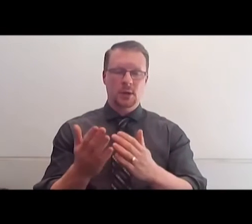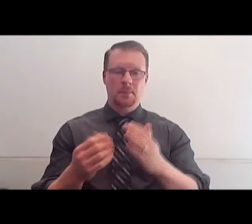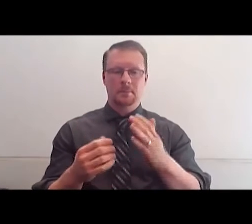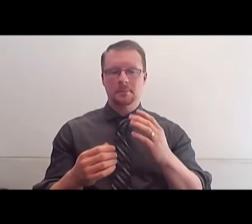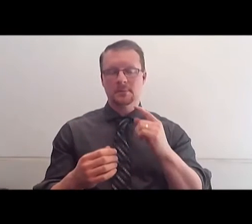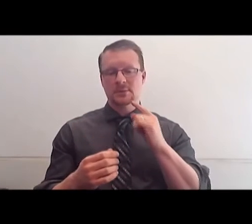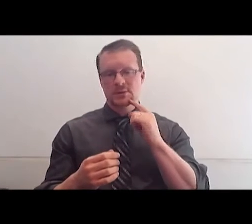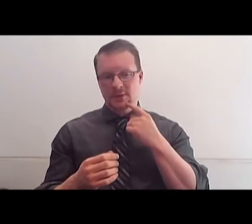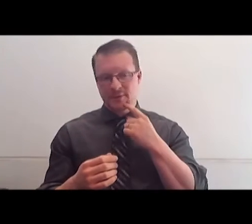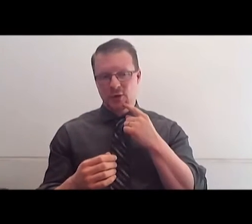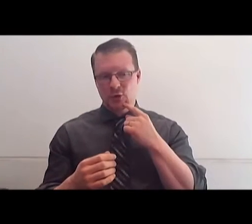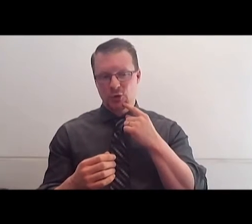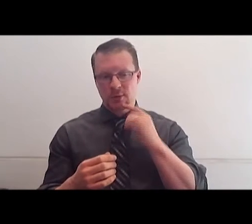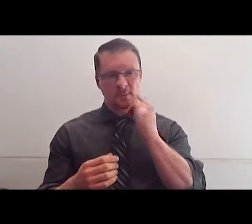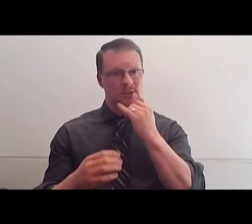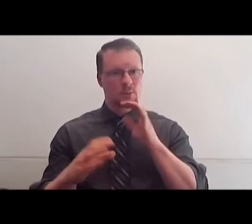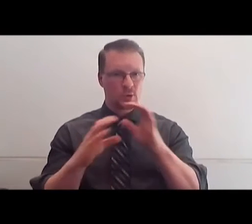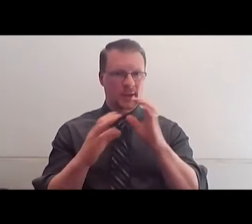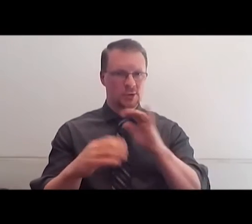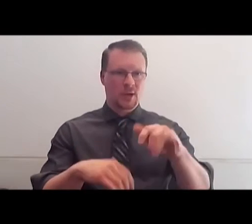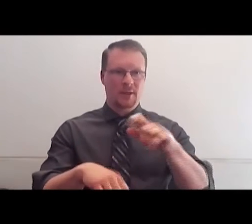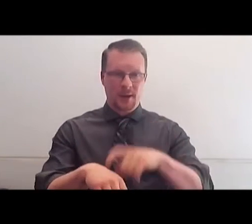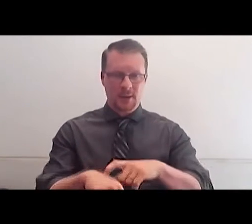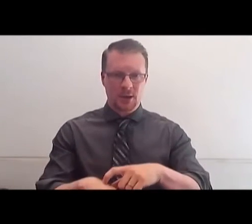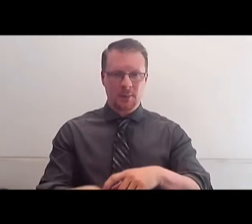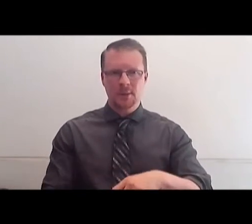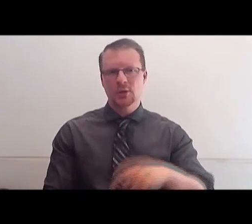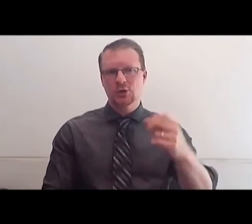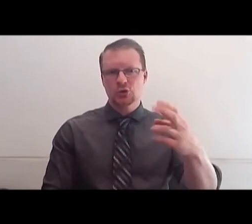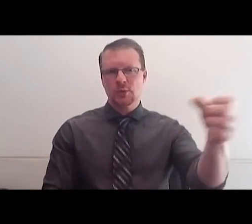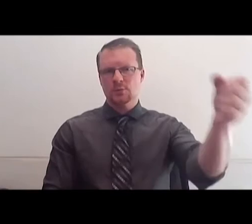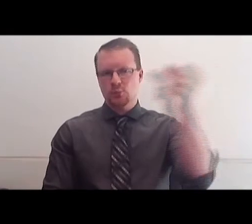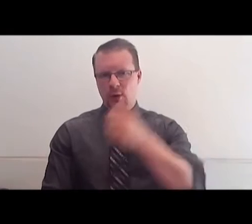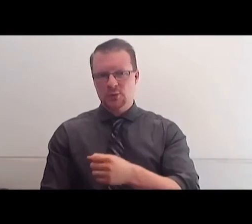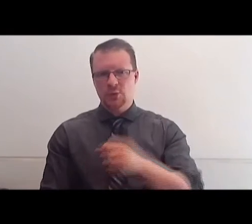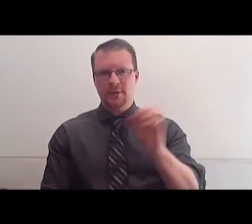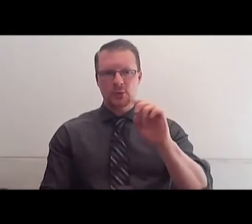And through some severe miscommunications,